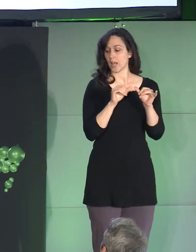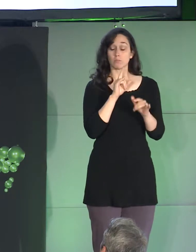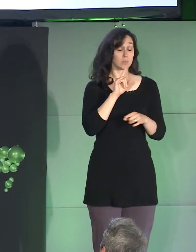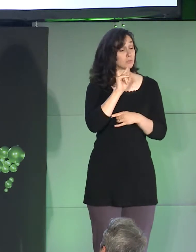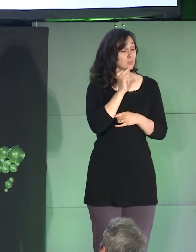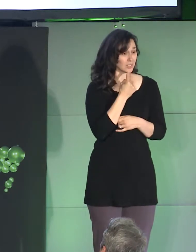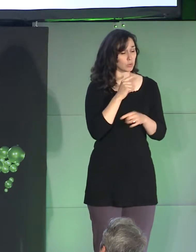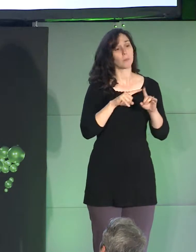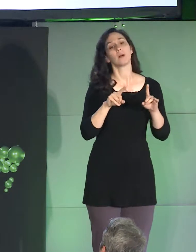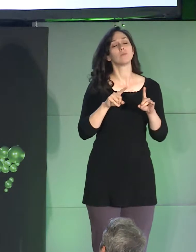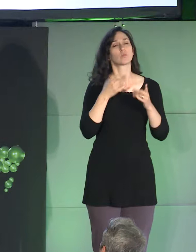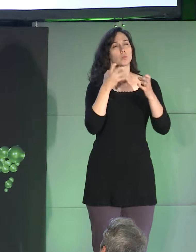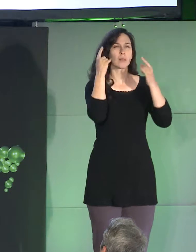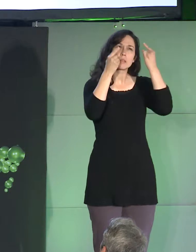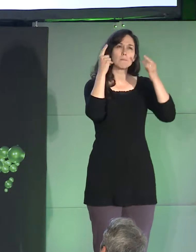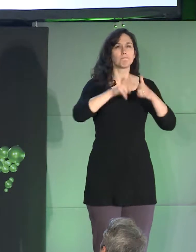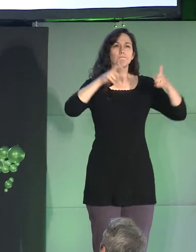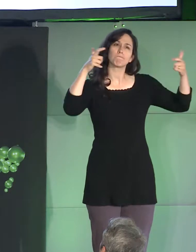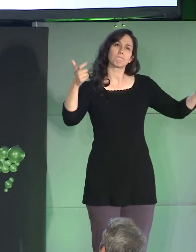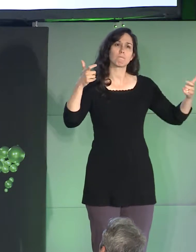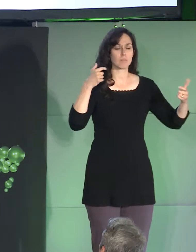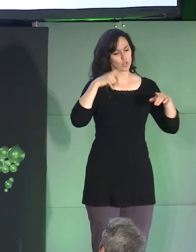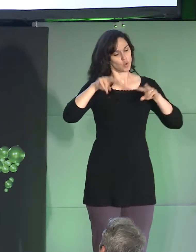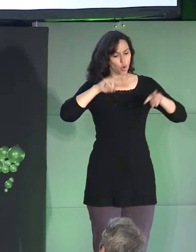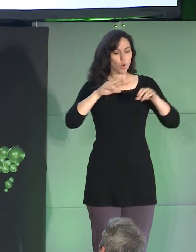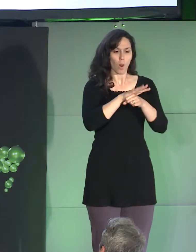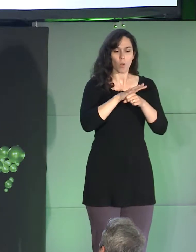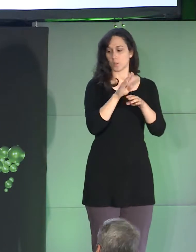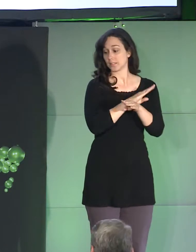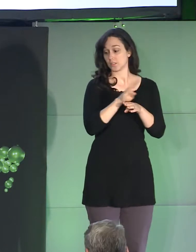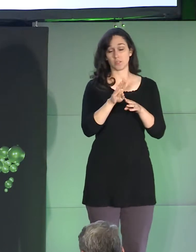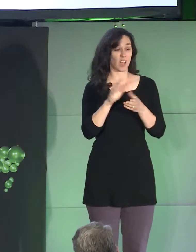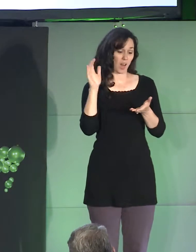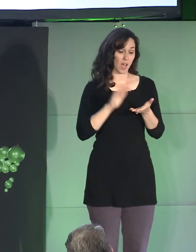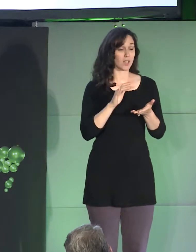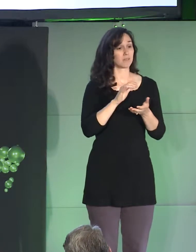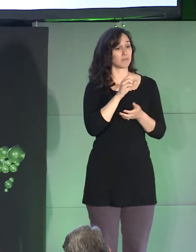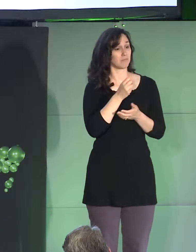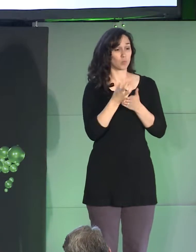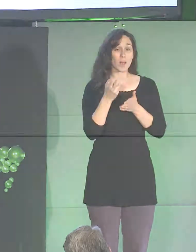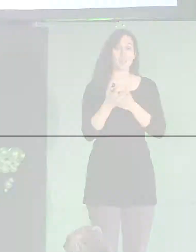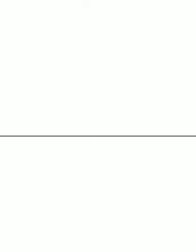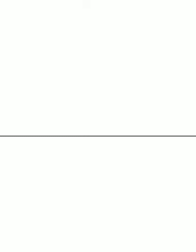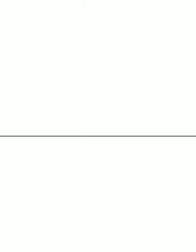we were urged to think bigger. So we looked at local industry, and found that there was a lack of waste management within the coffee production process.